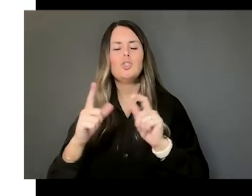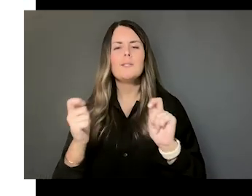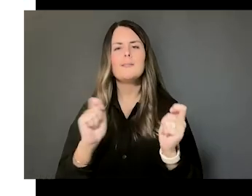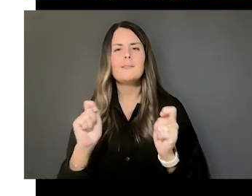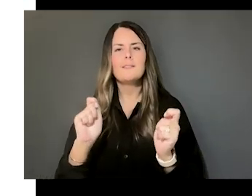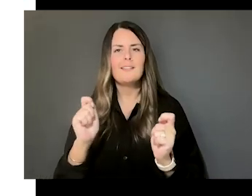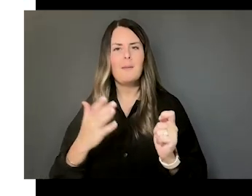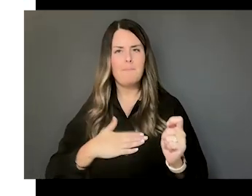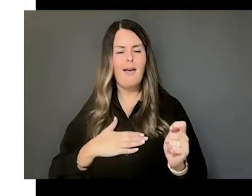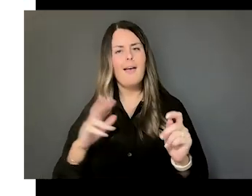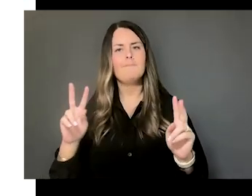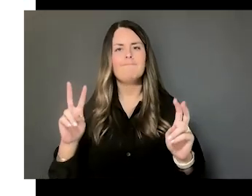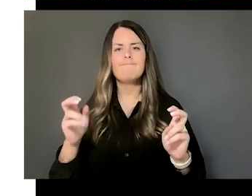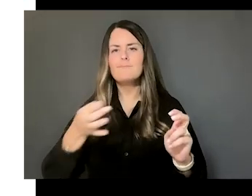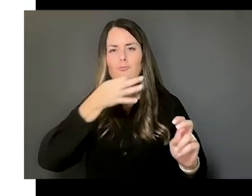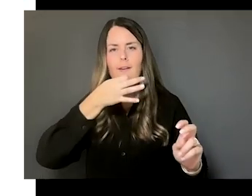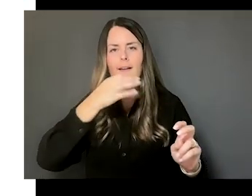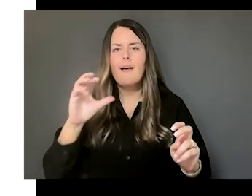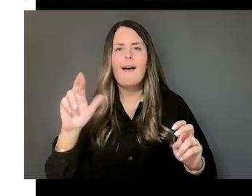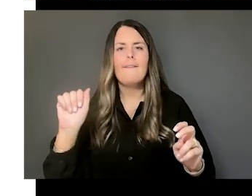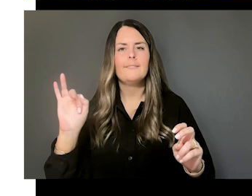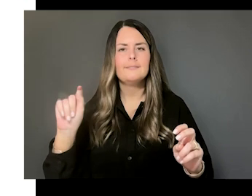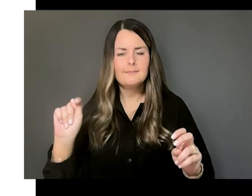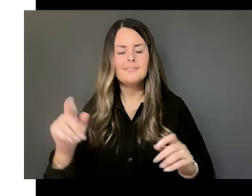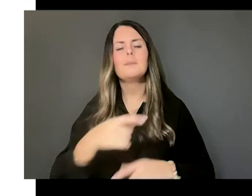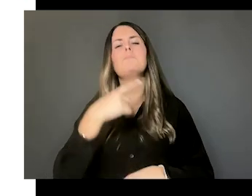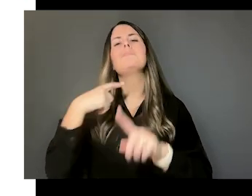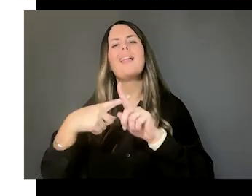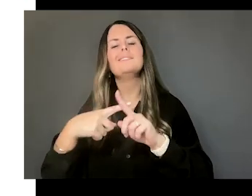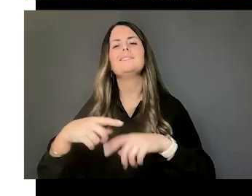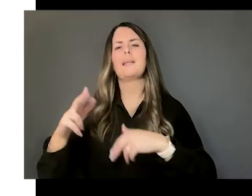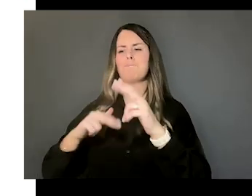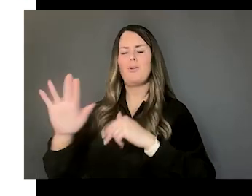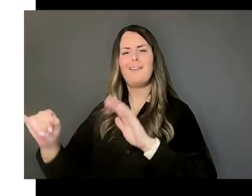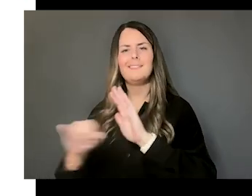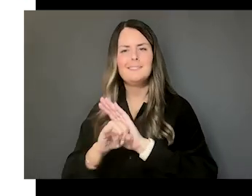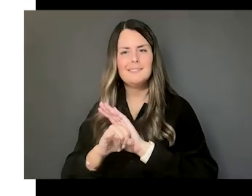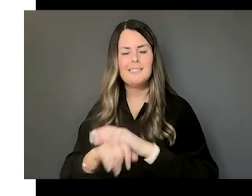And then lastly, building teacher identity, starting where they are. Okay, this is where you are.